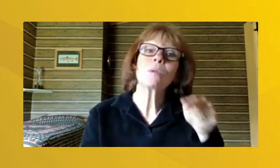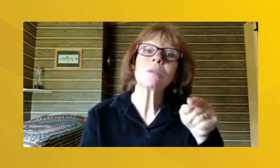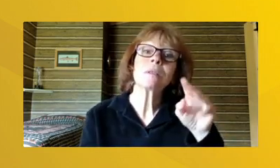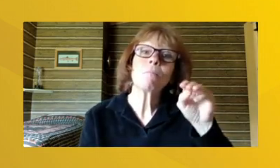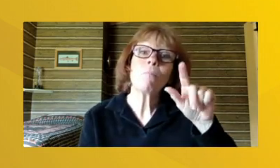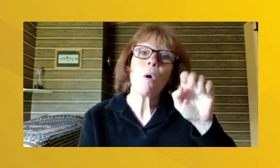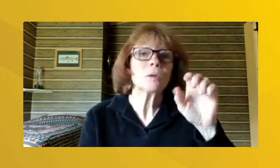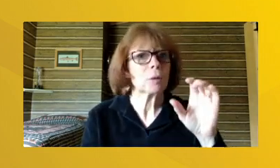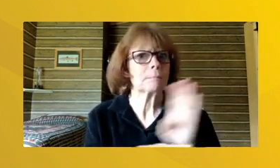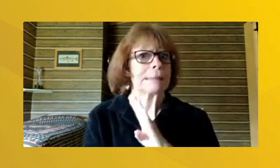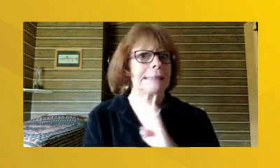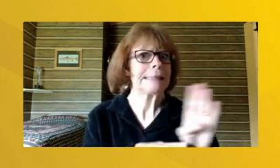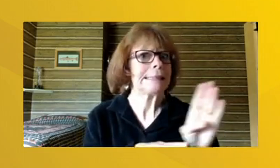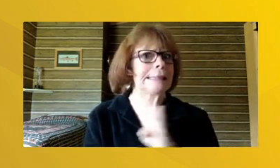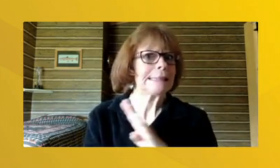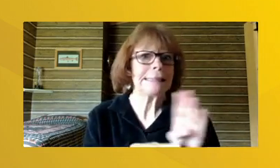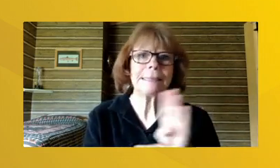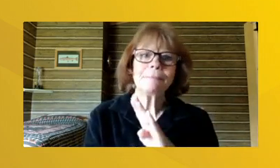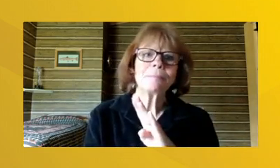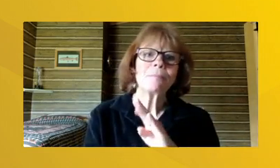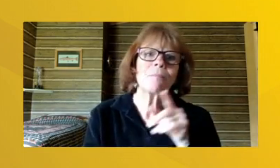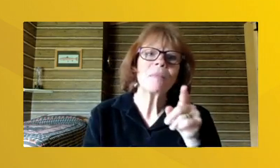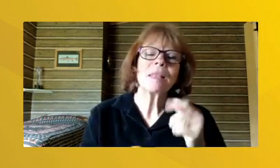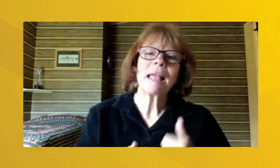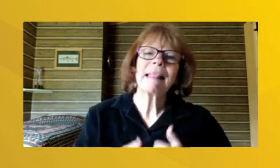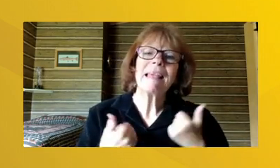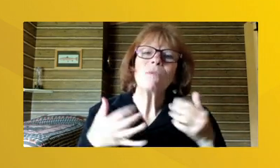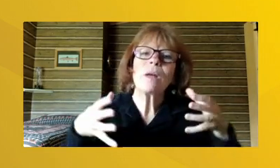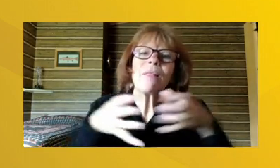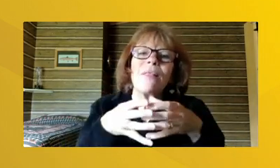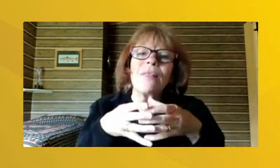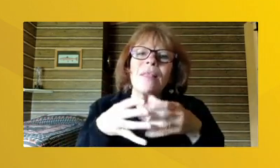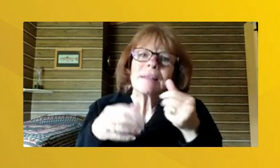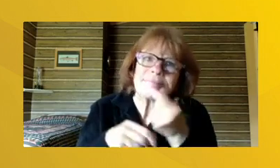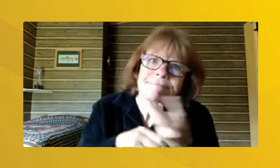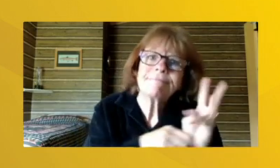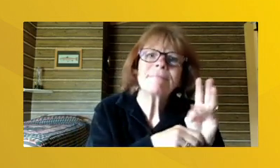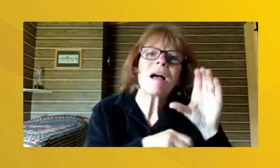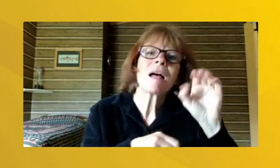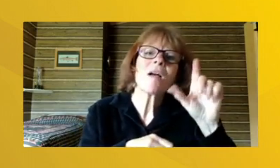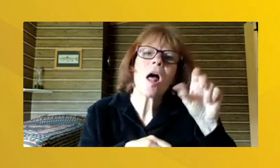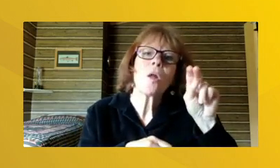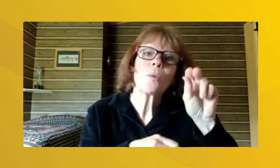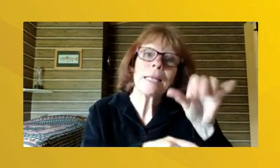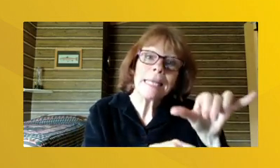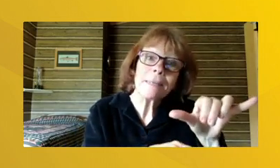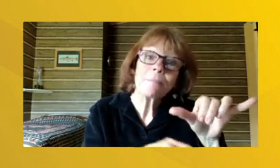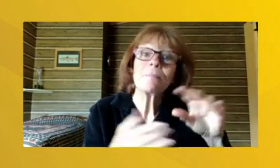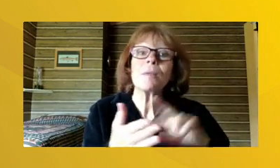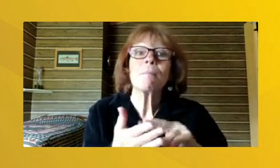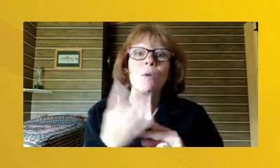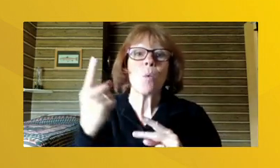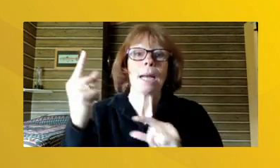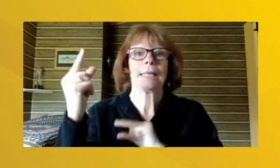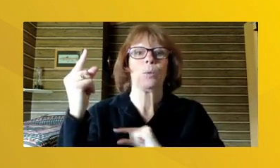But in general, mole rats are very, very busy species.